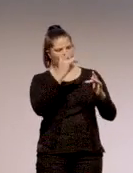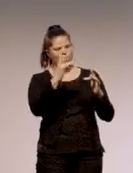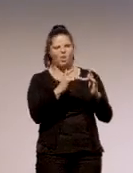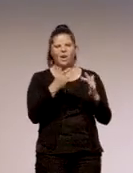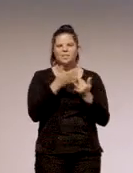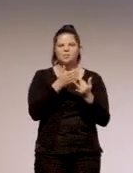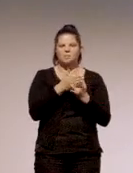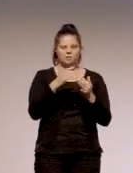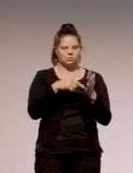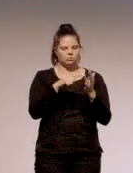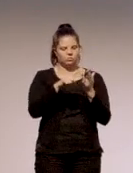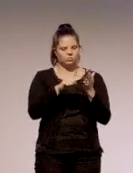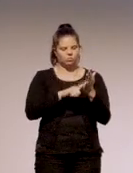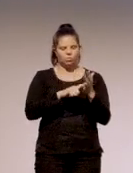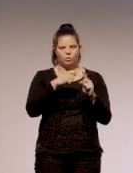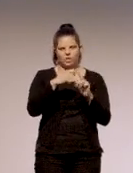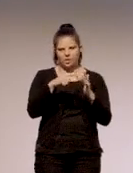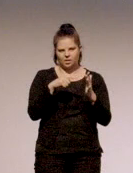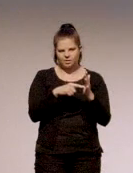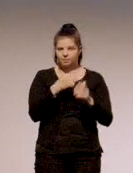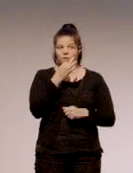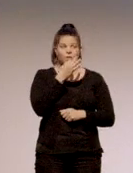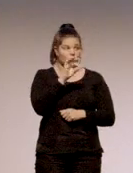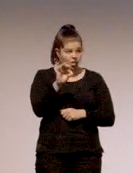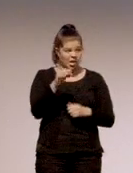The toolkit is free and publicly available so that everyone can create